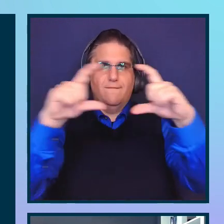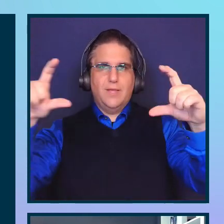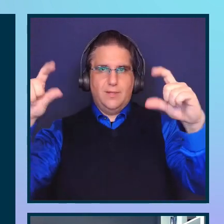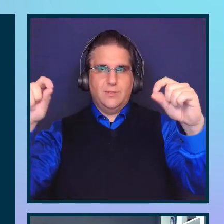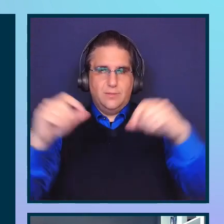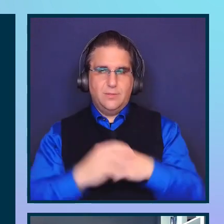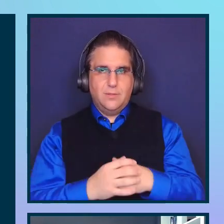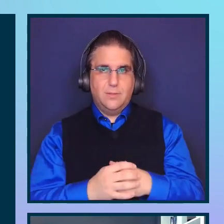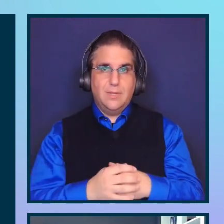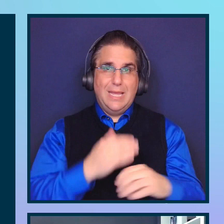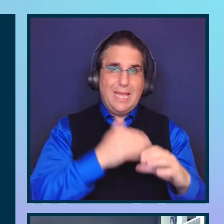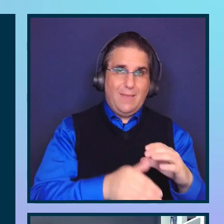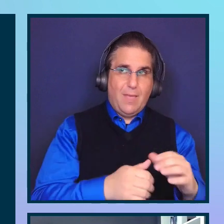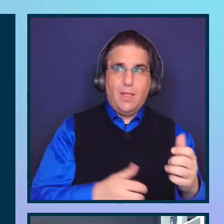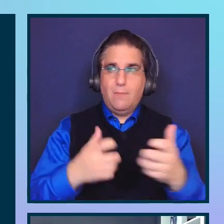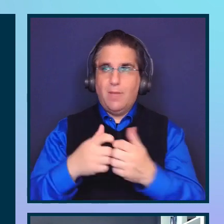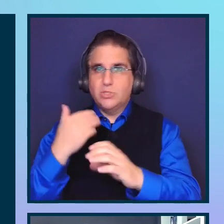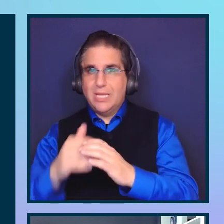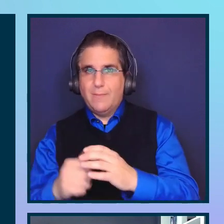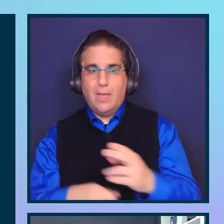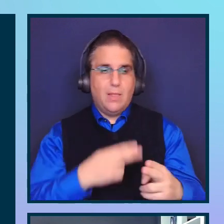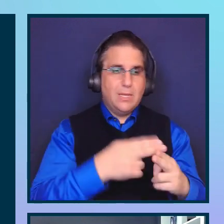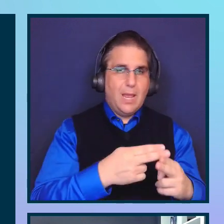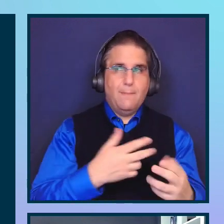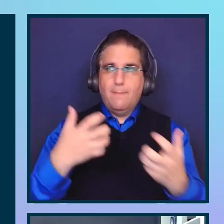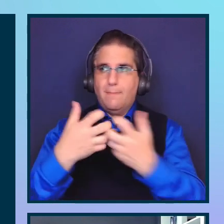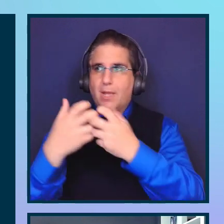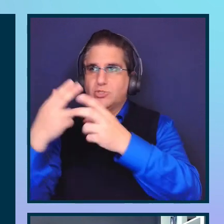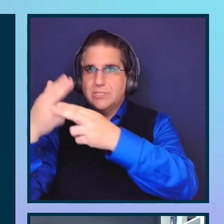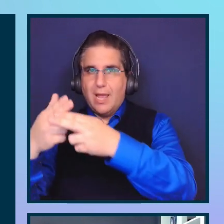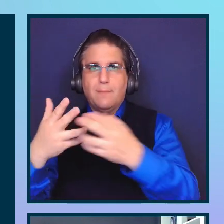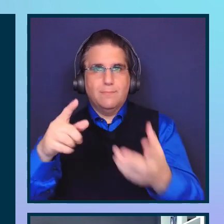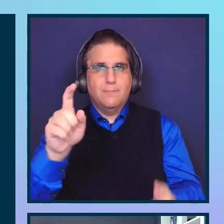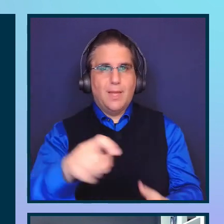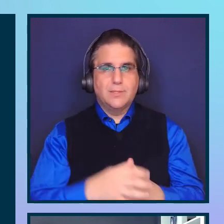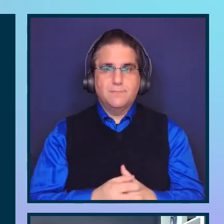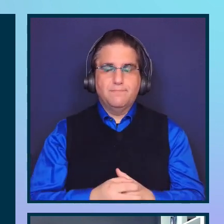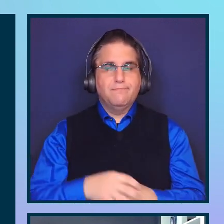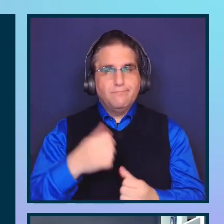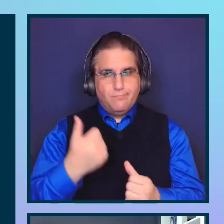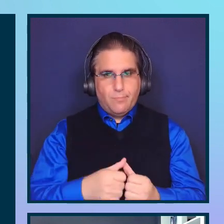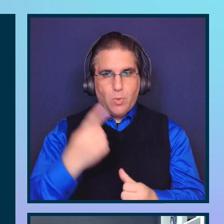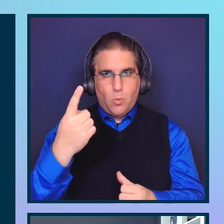Name goes to name, et cetera. One of the experiences that I had was when signing in,